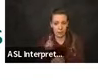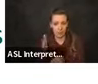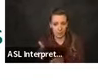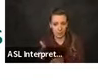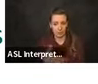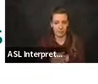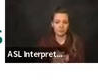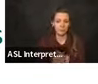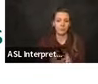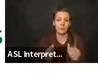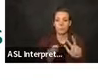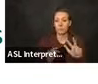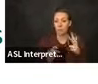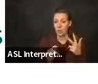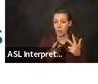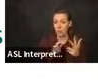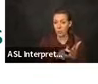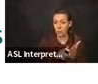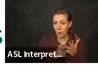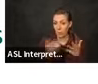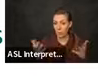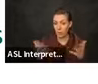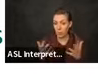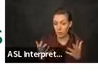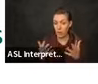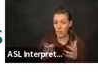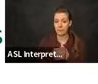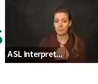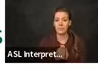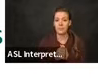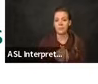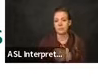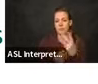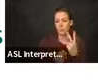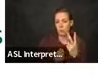The third criteria can be met in two different ways.